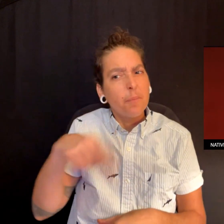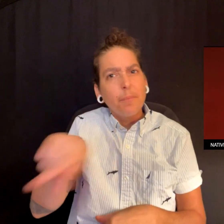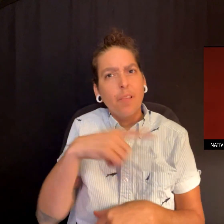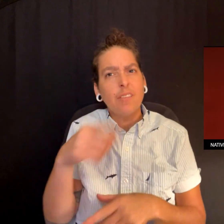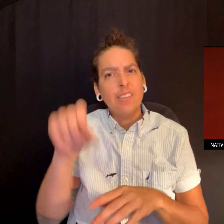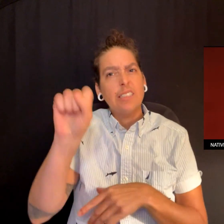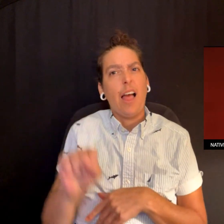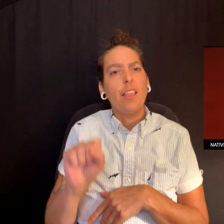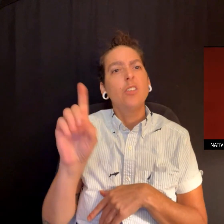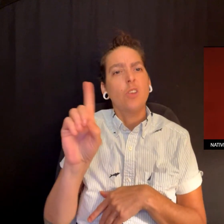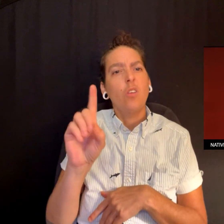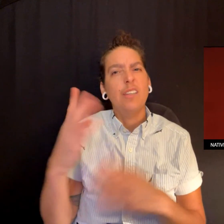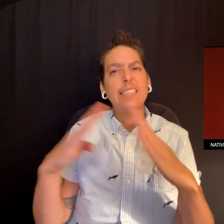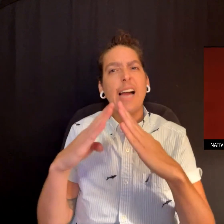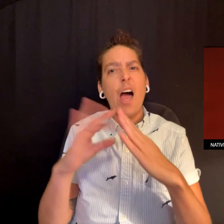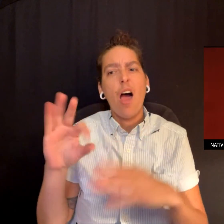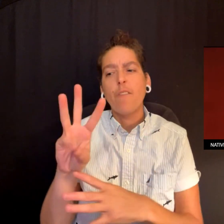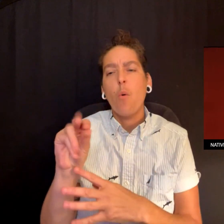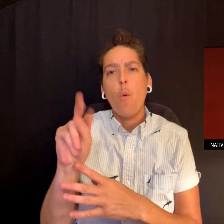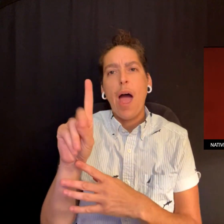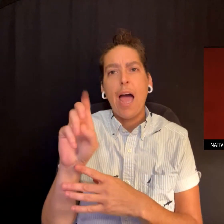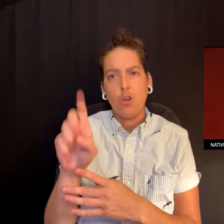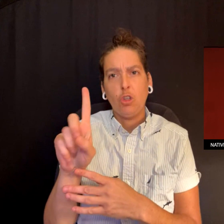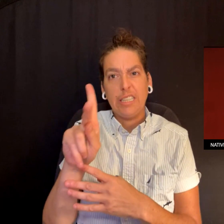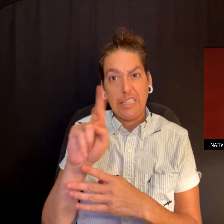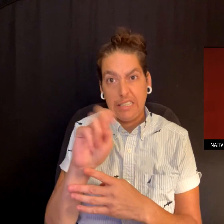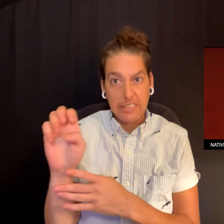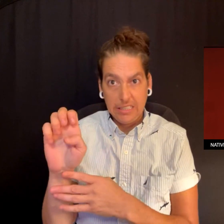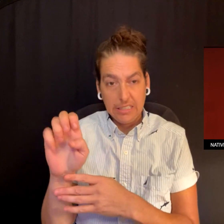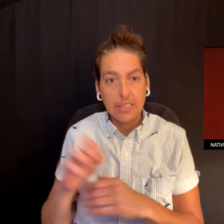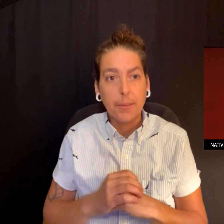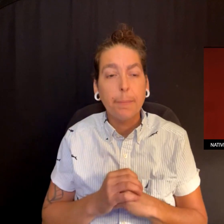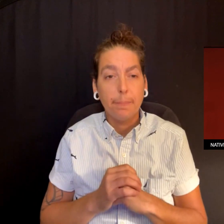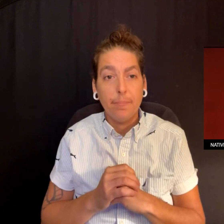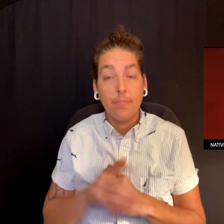treatment of Native Americans in the South Dakota town of Wounded Knee.